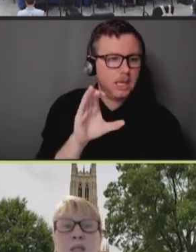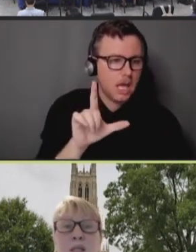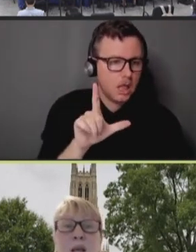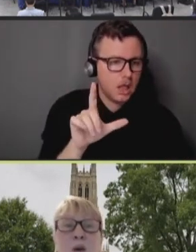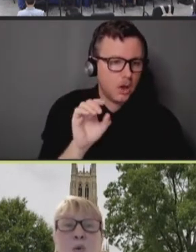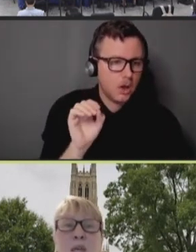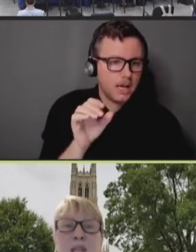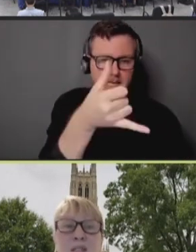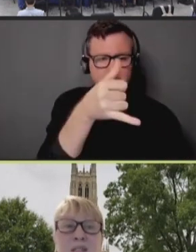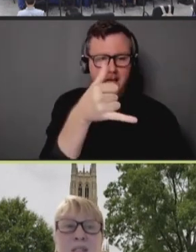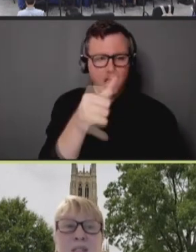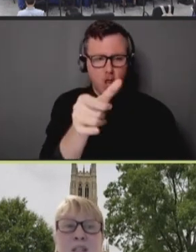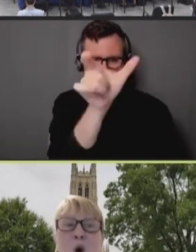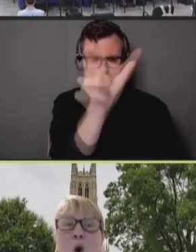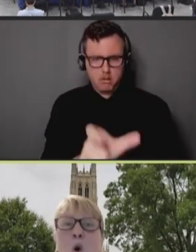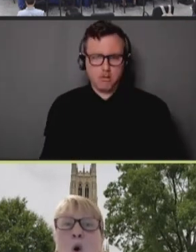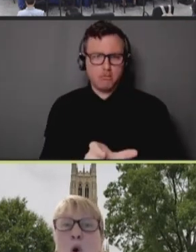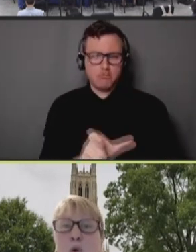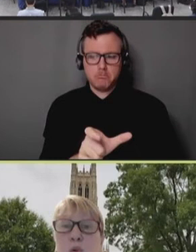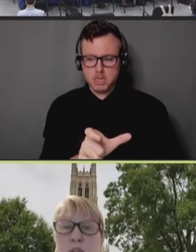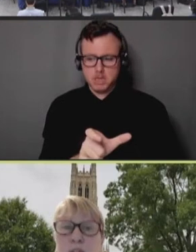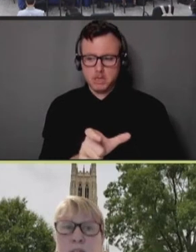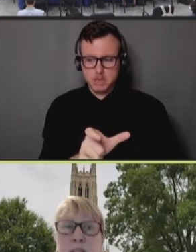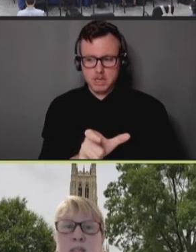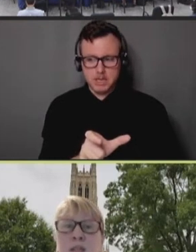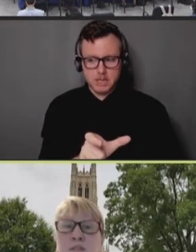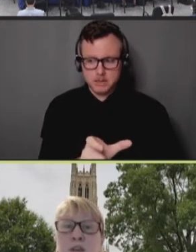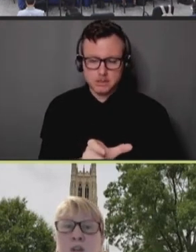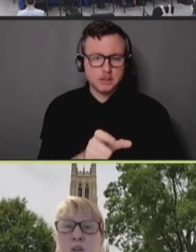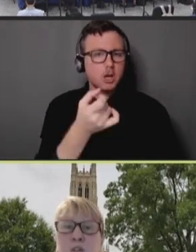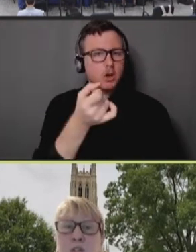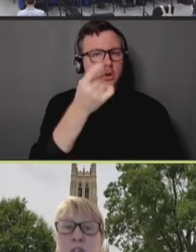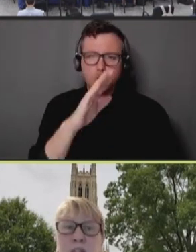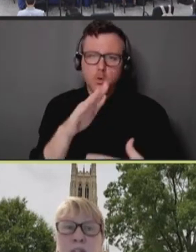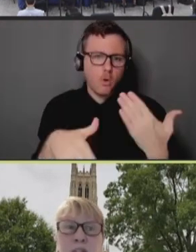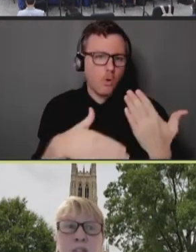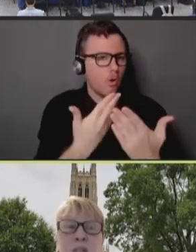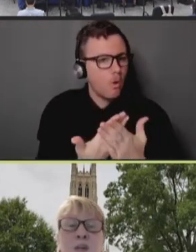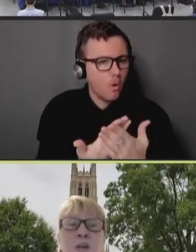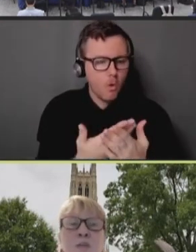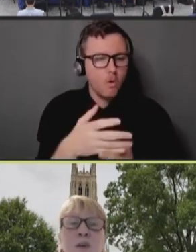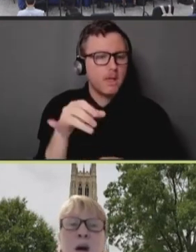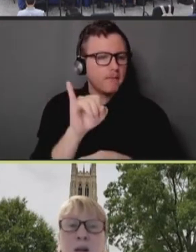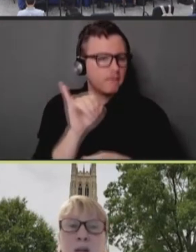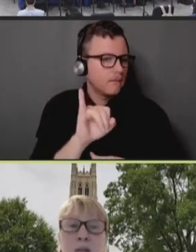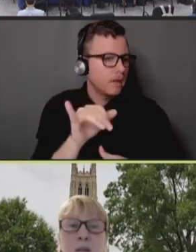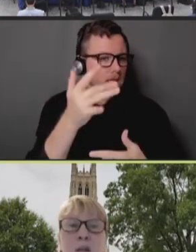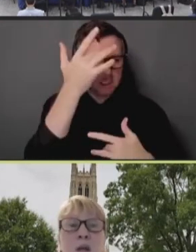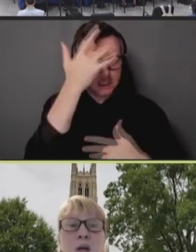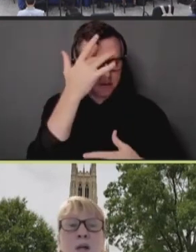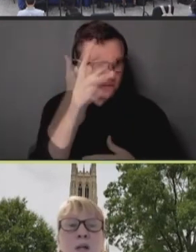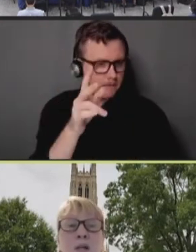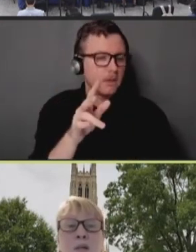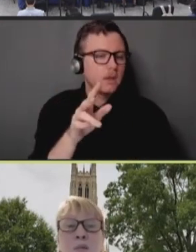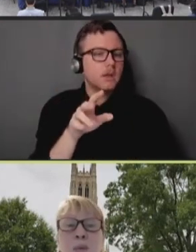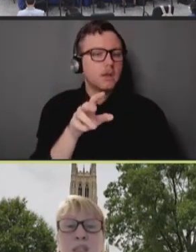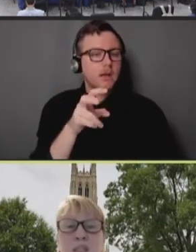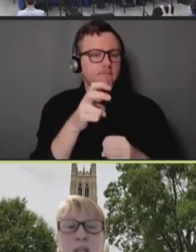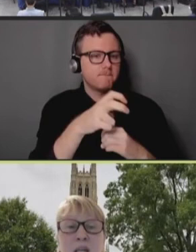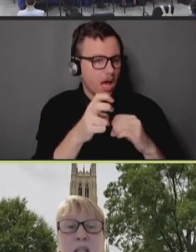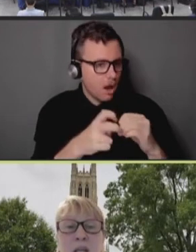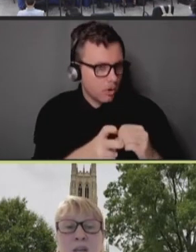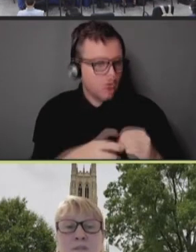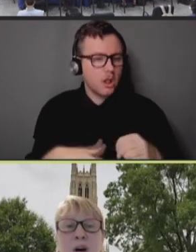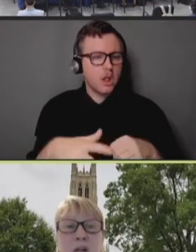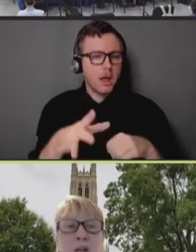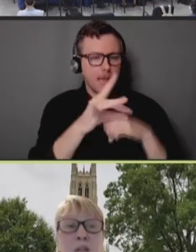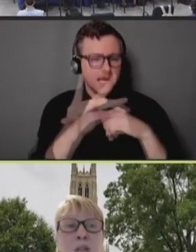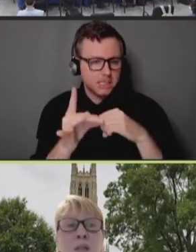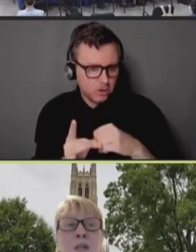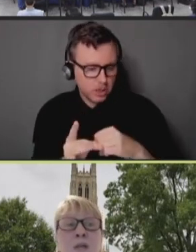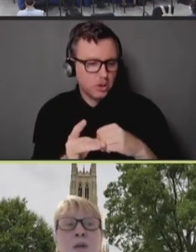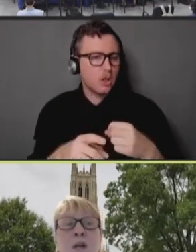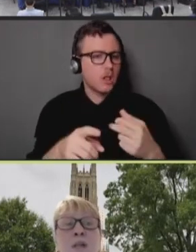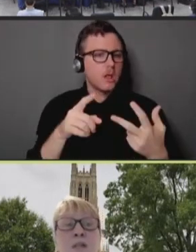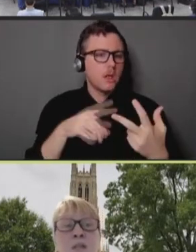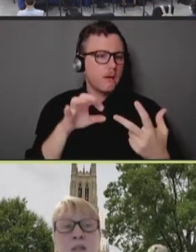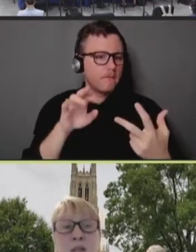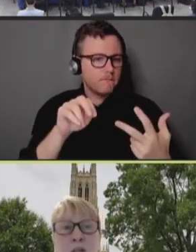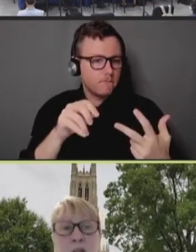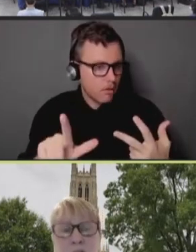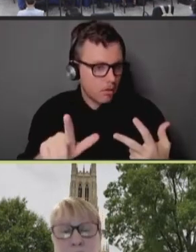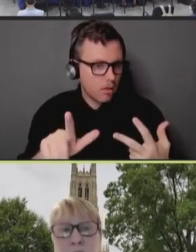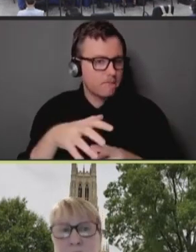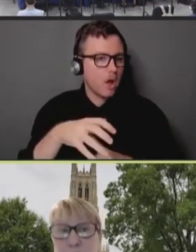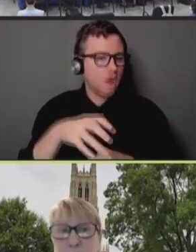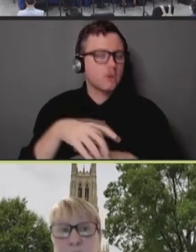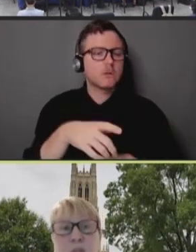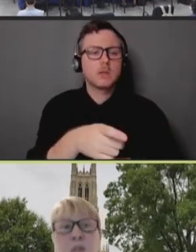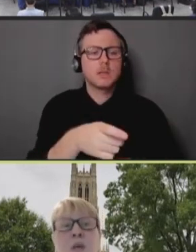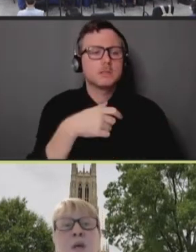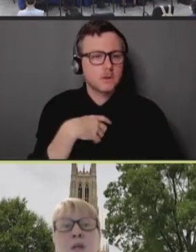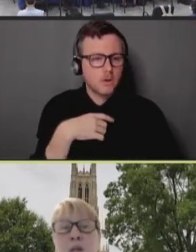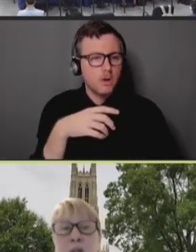With this, all these disease infectious diseases, viral, bacterial, and fungal or virus herpes,